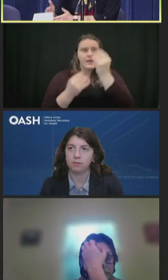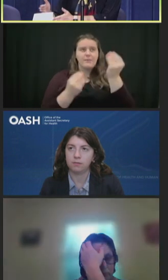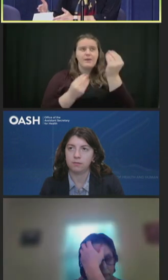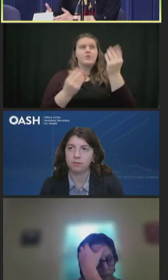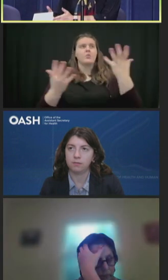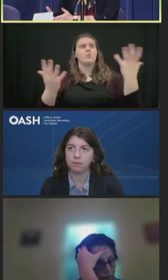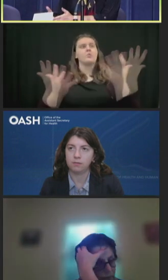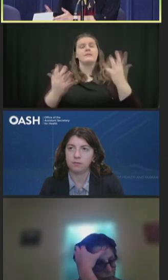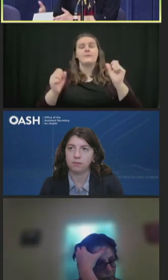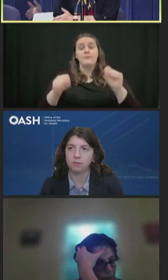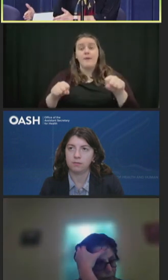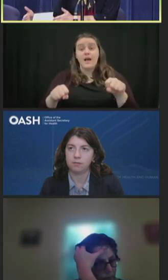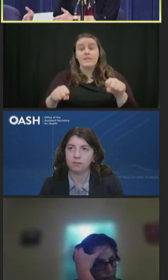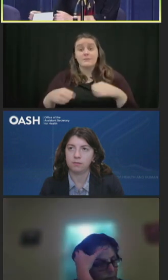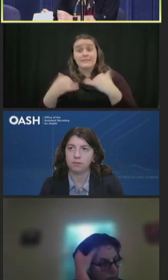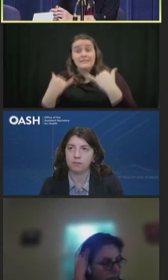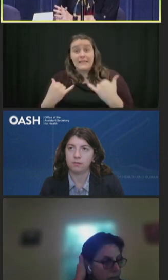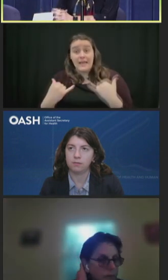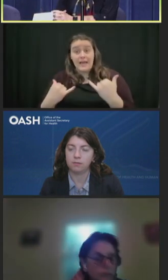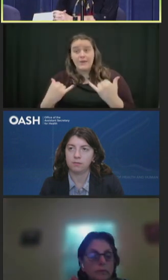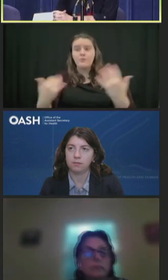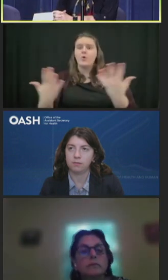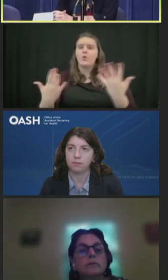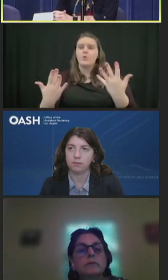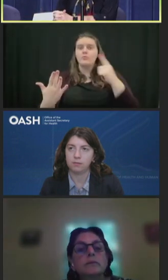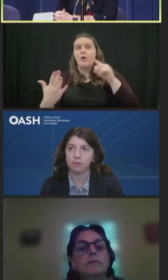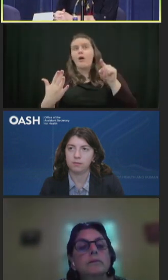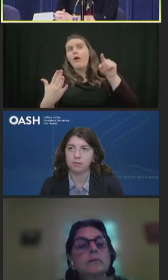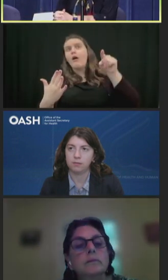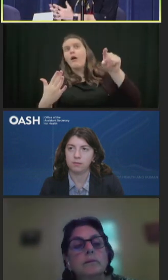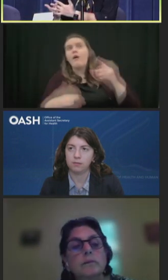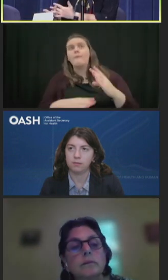then what are the barriers that we need to take down to further increase coverage? But right now,